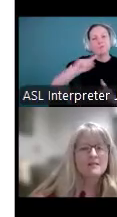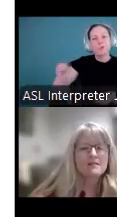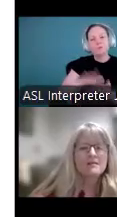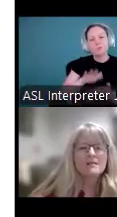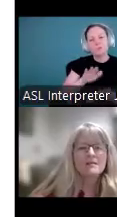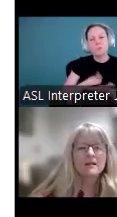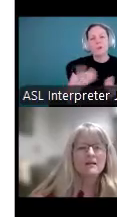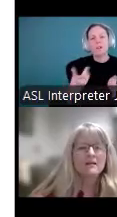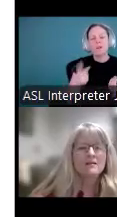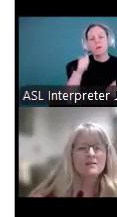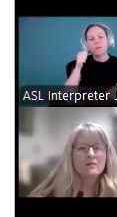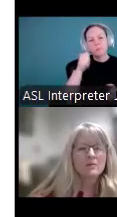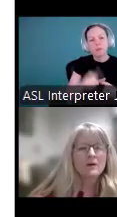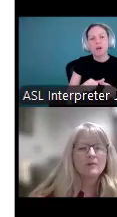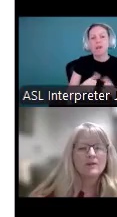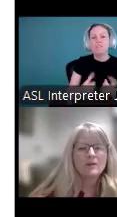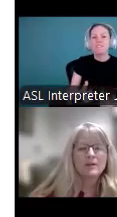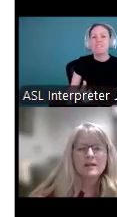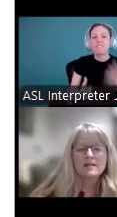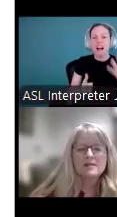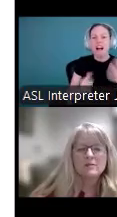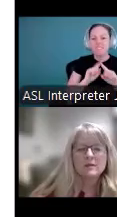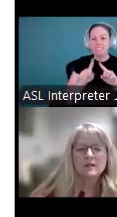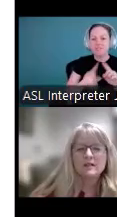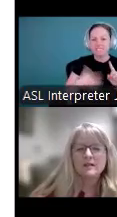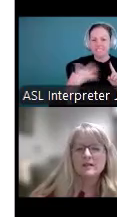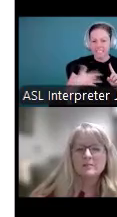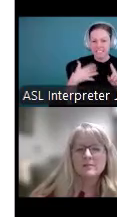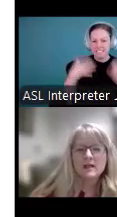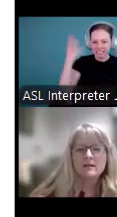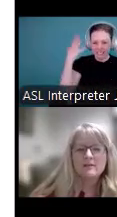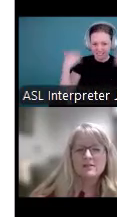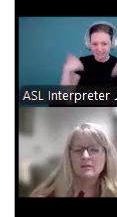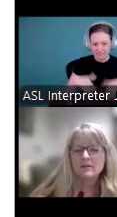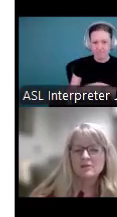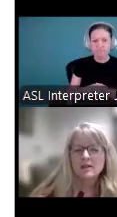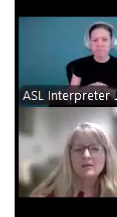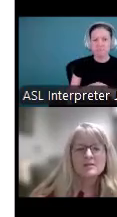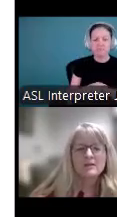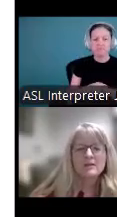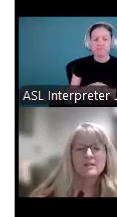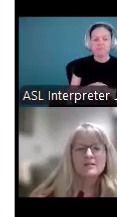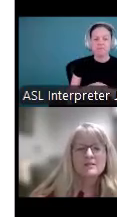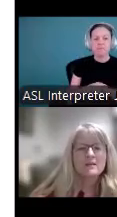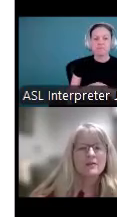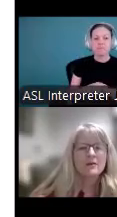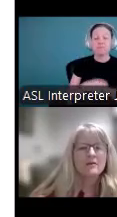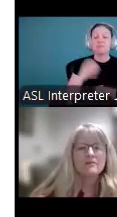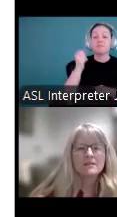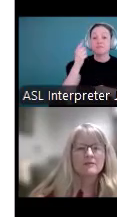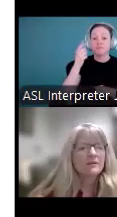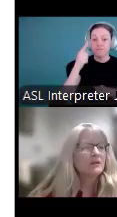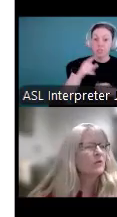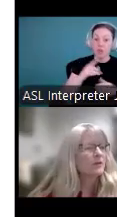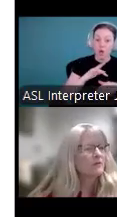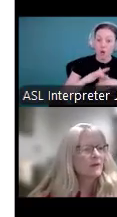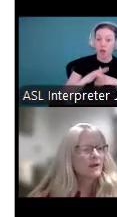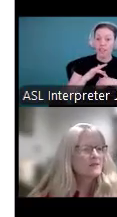senses, and what we learn as we dive into early childhood development is that there are definitely more than five